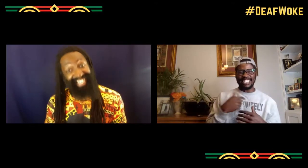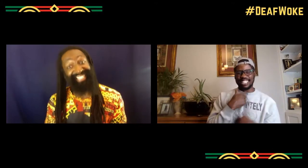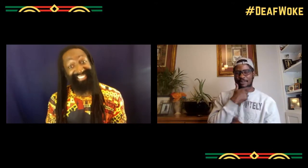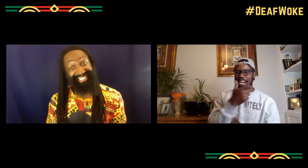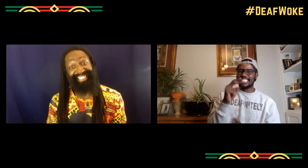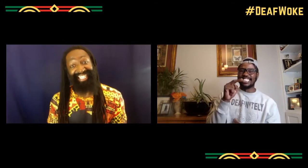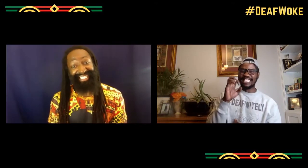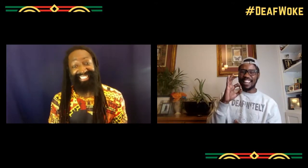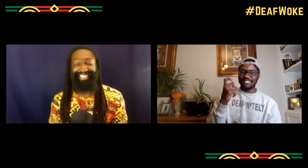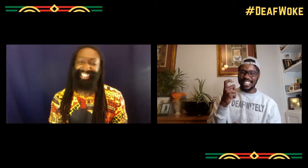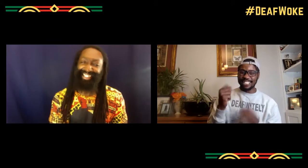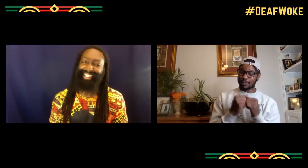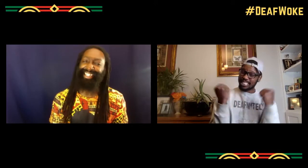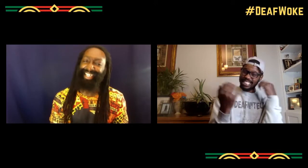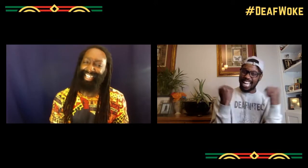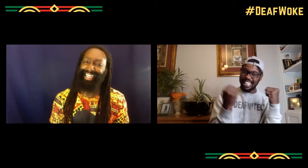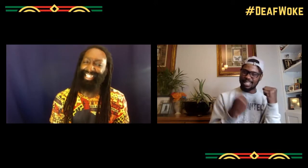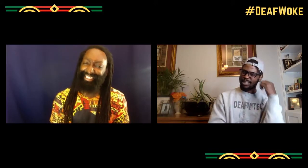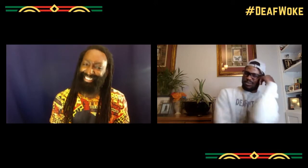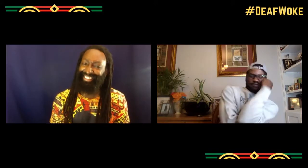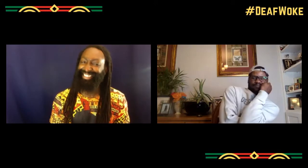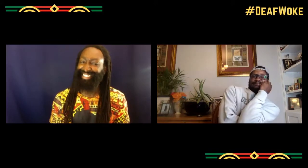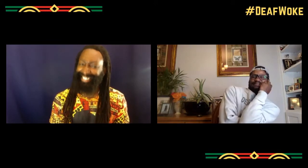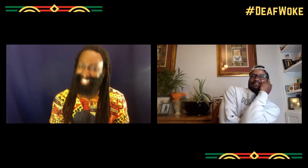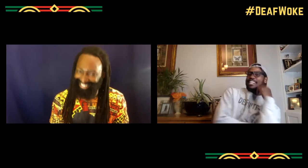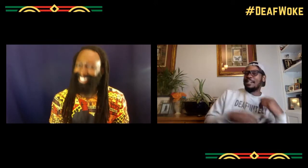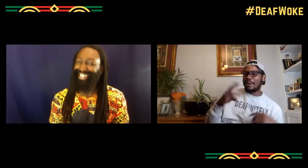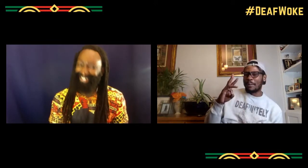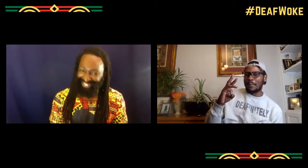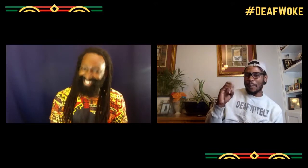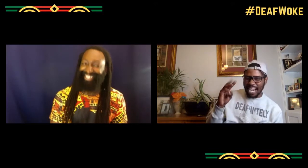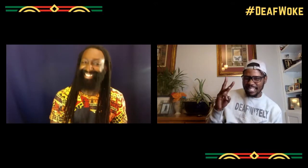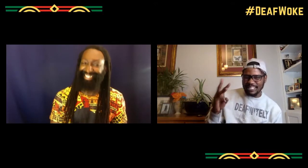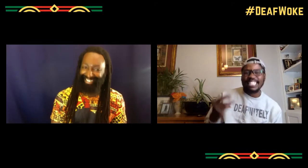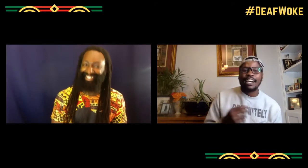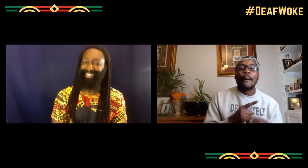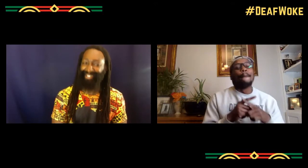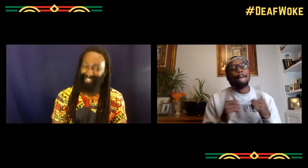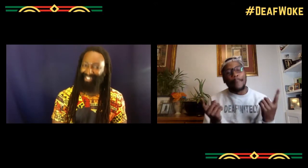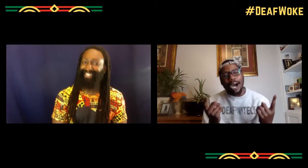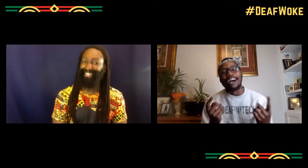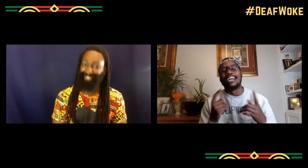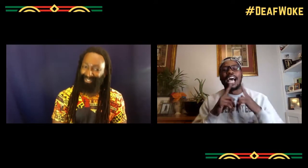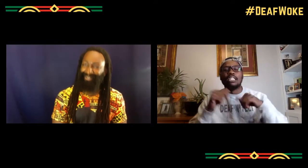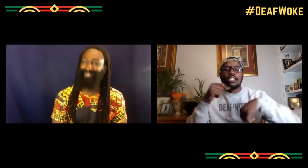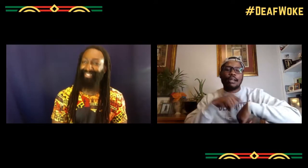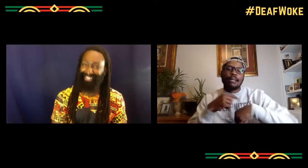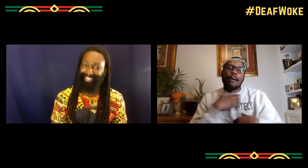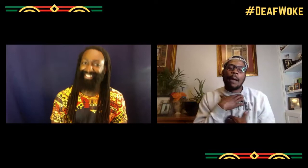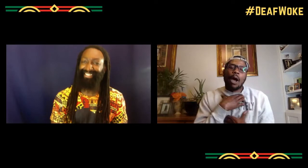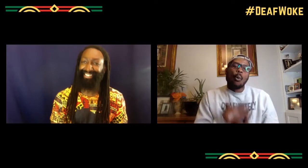You know, just get that weird feeling of watching like Netflix with sign language. I was like, wow, okay.